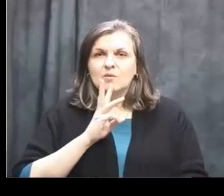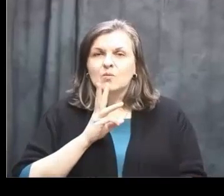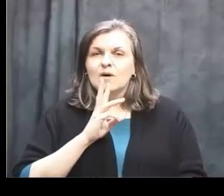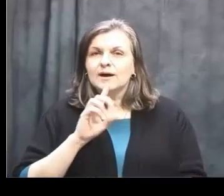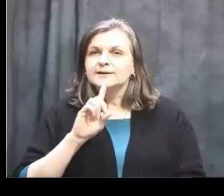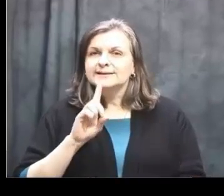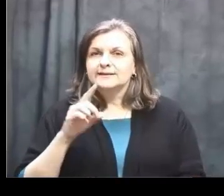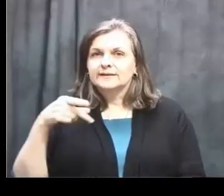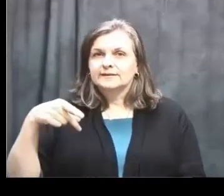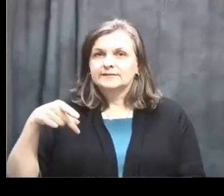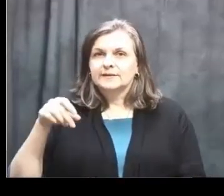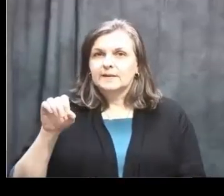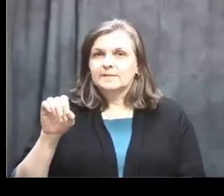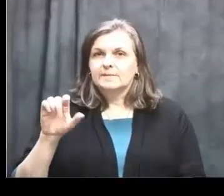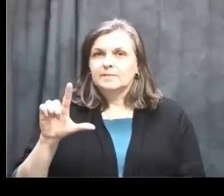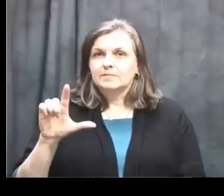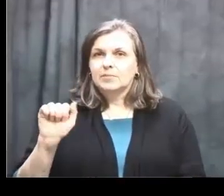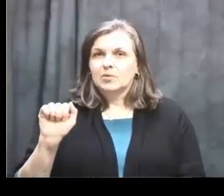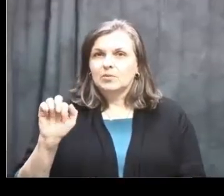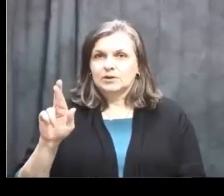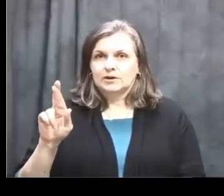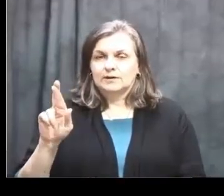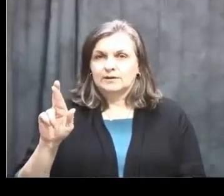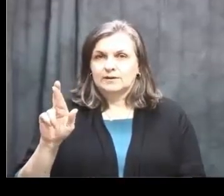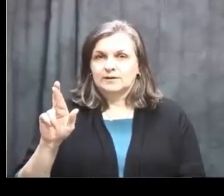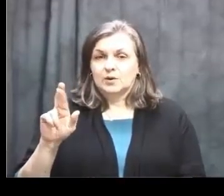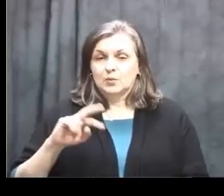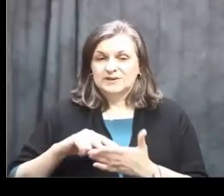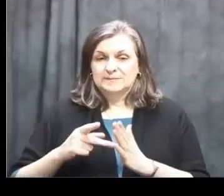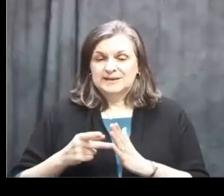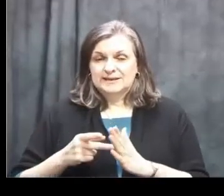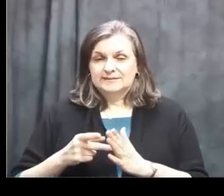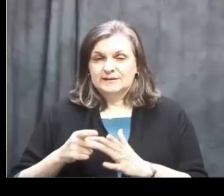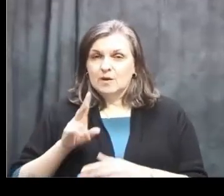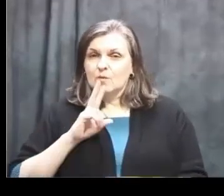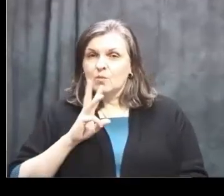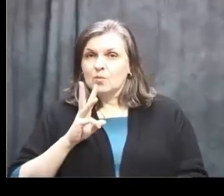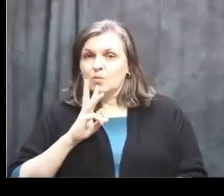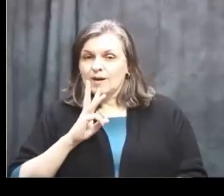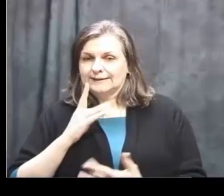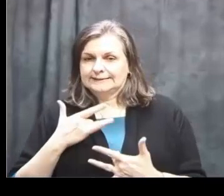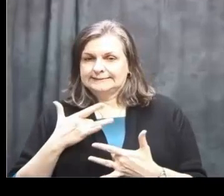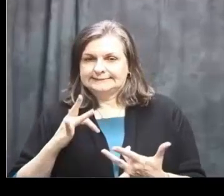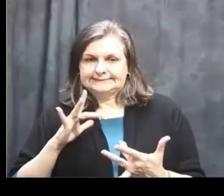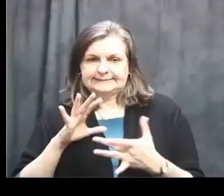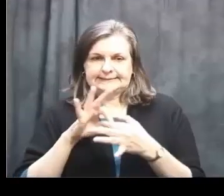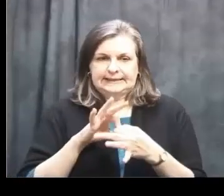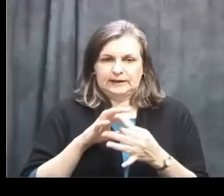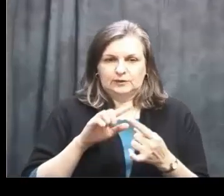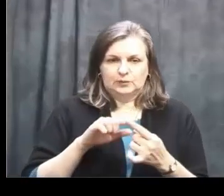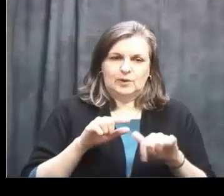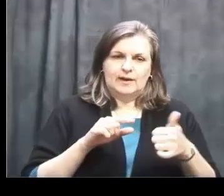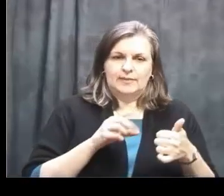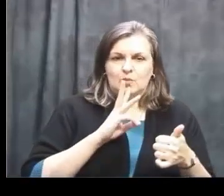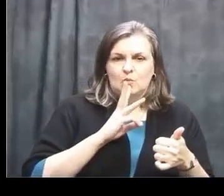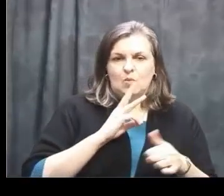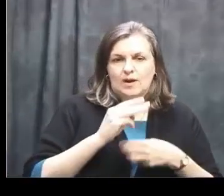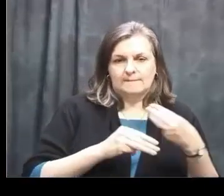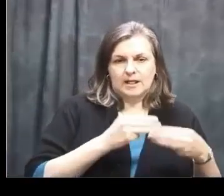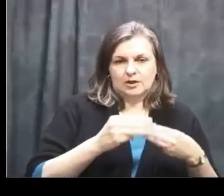so water remember is polar water has an affinity or likeness for itself